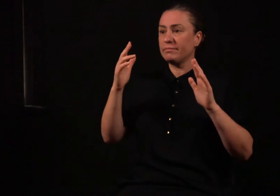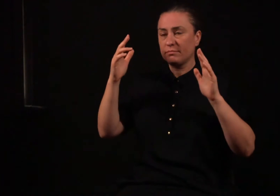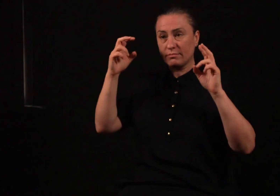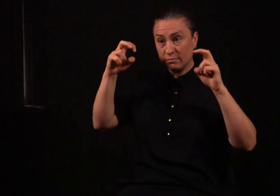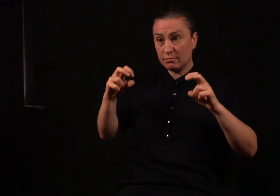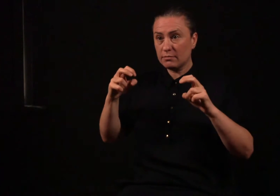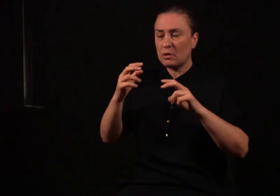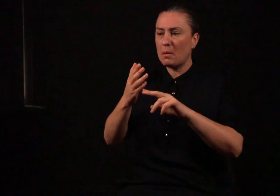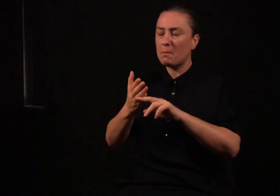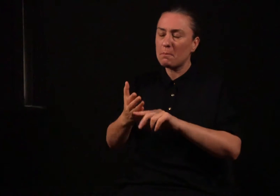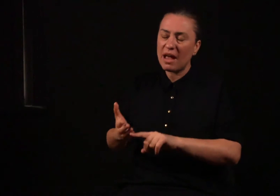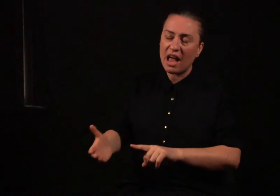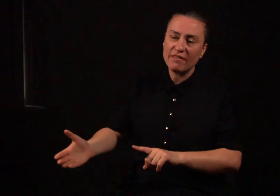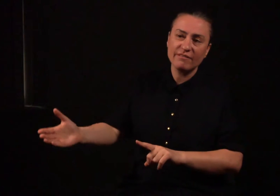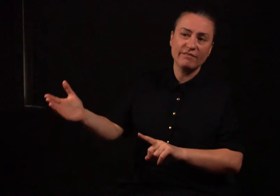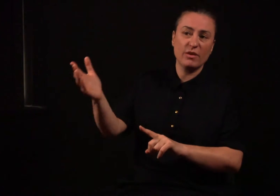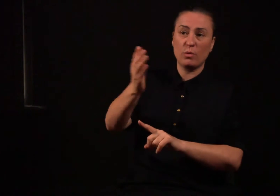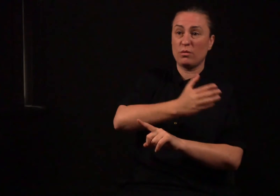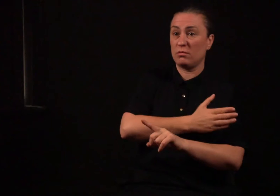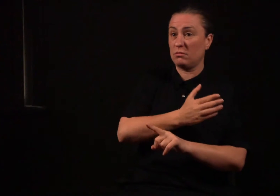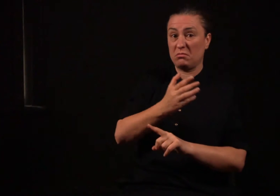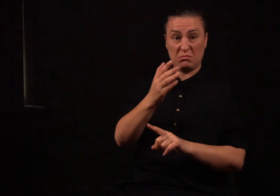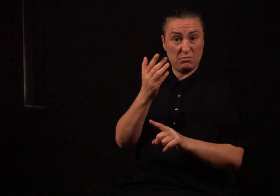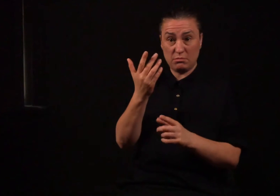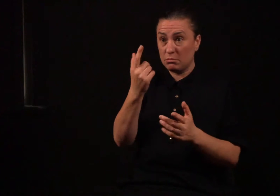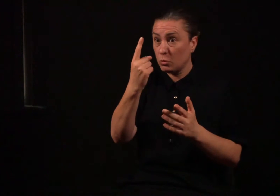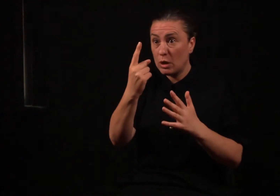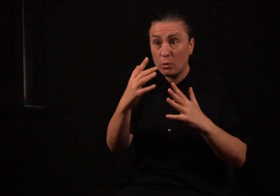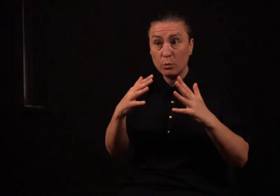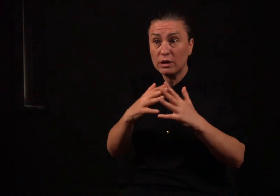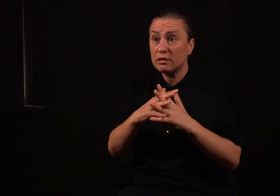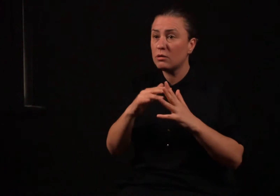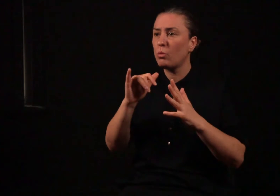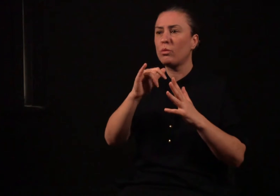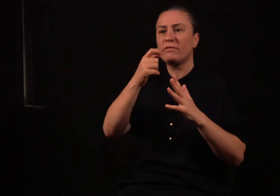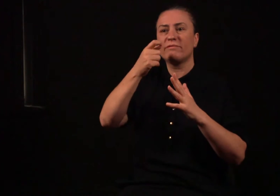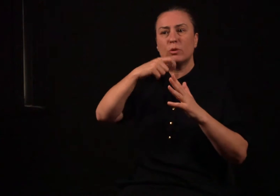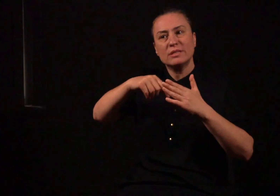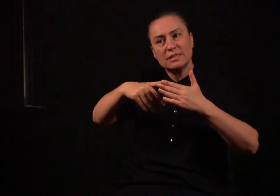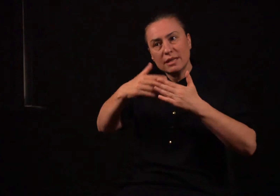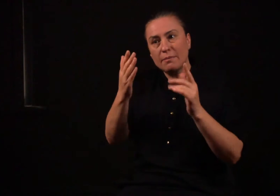and recently, I've started to commit to sit down with an interpreter well before the job,